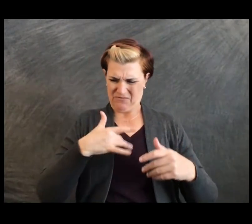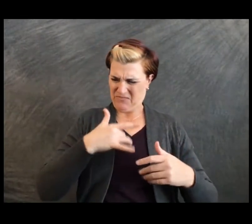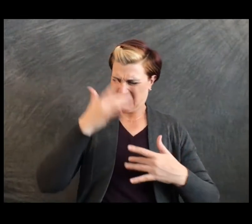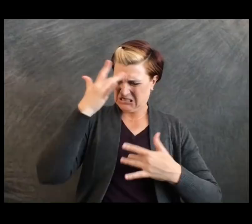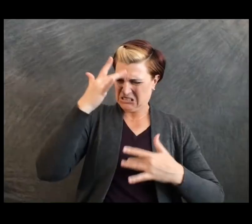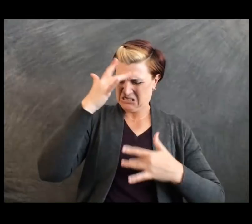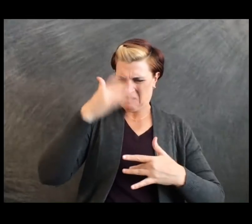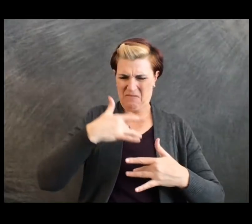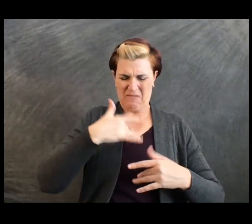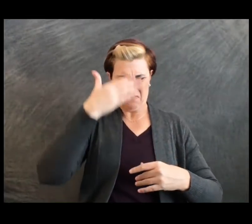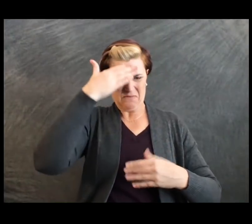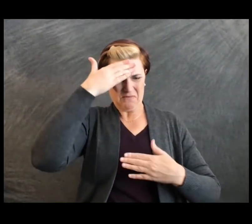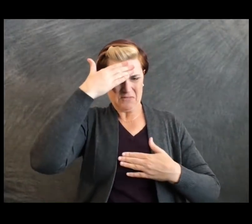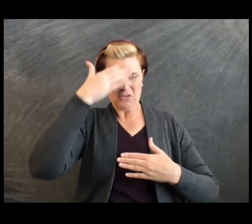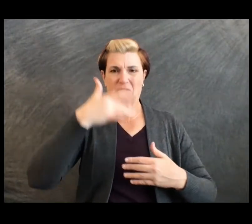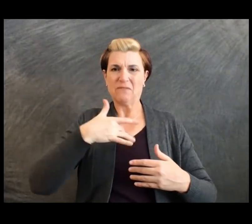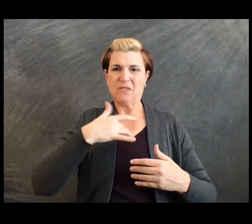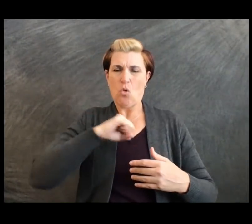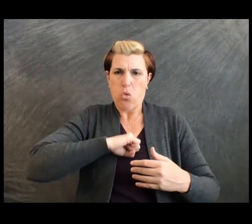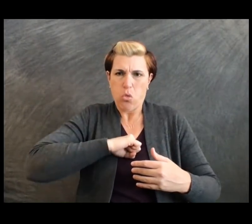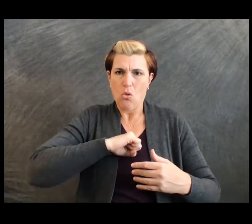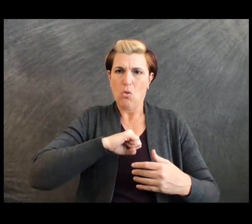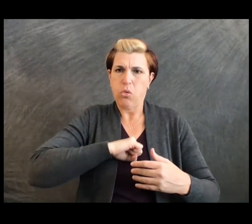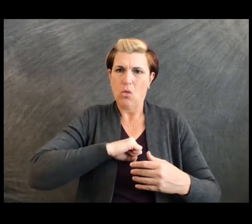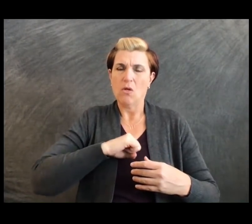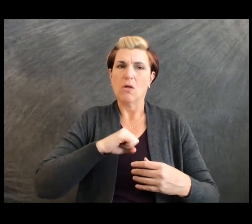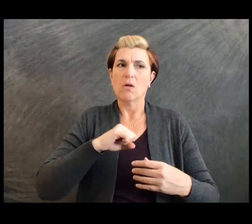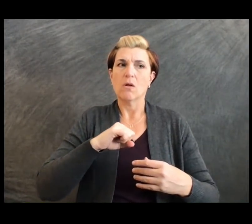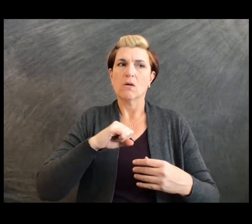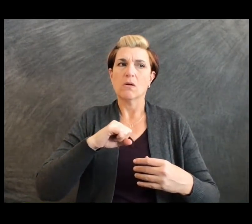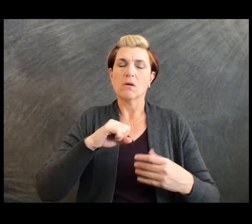highlighted and we've said many times elderly in our society have a much